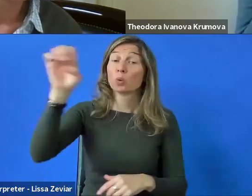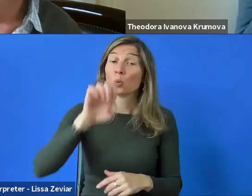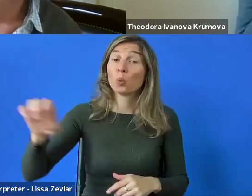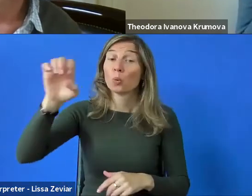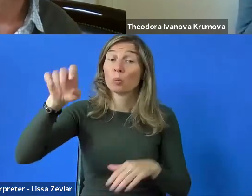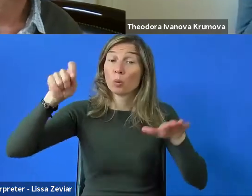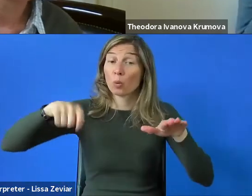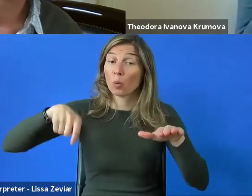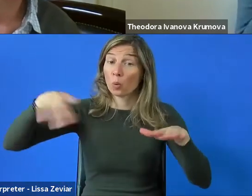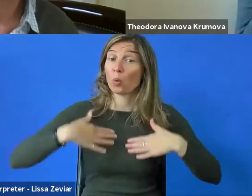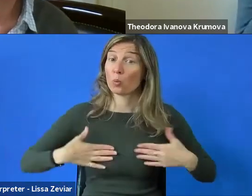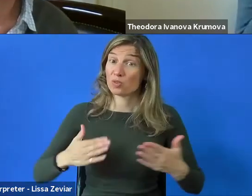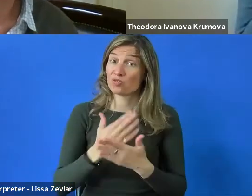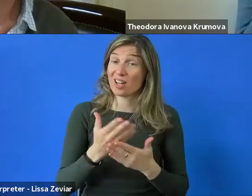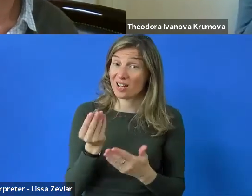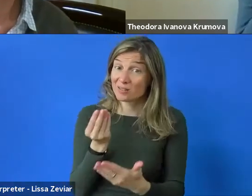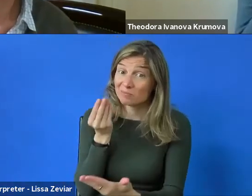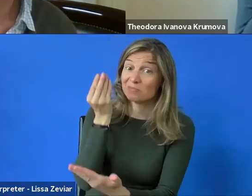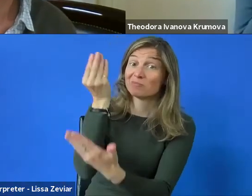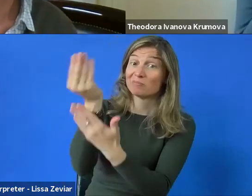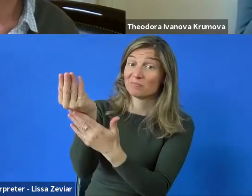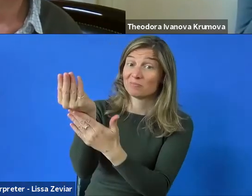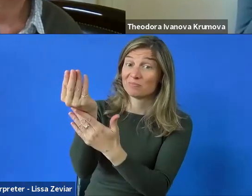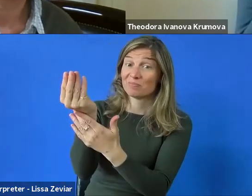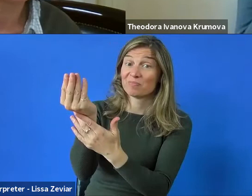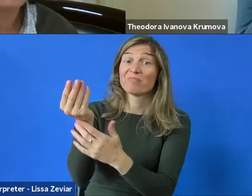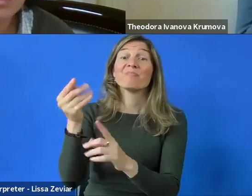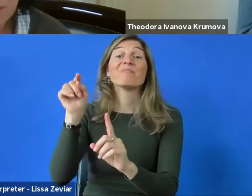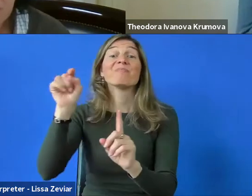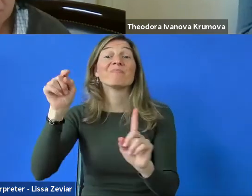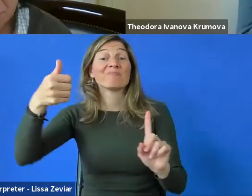the regional body denied granting injury measures.